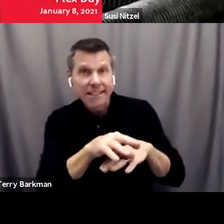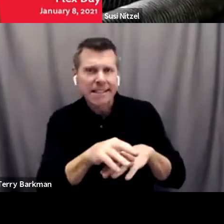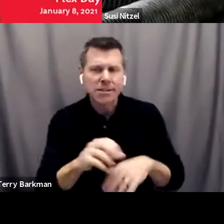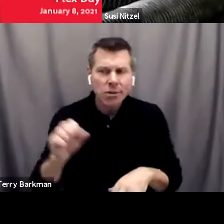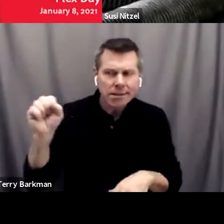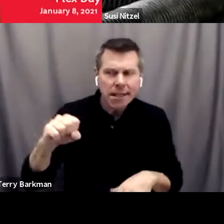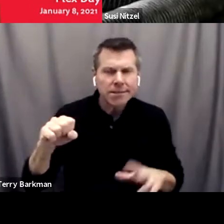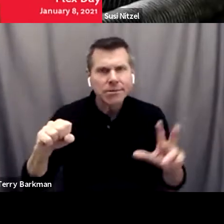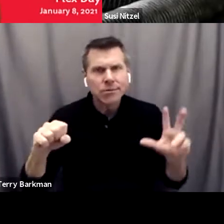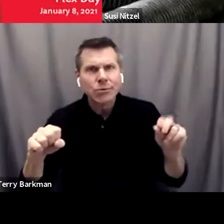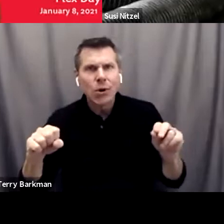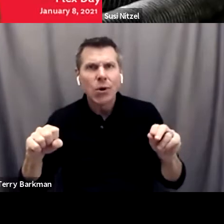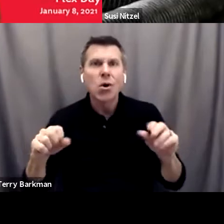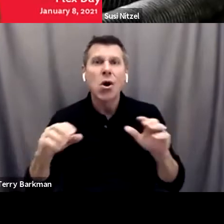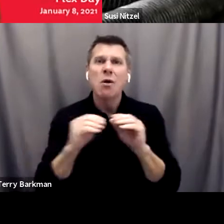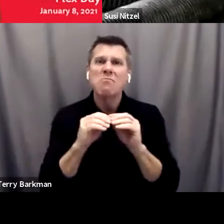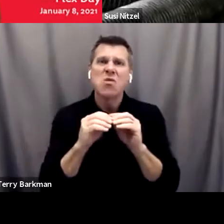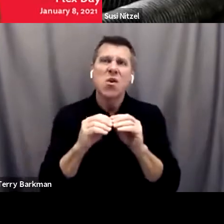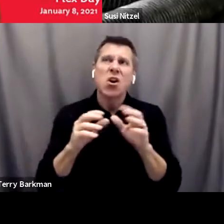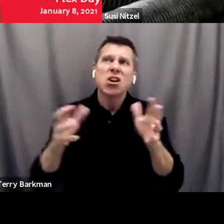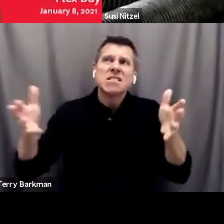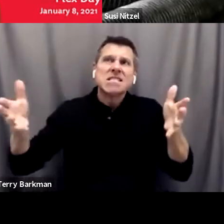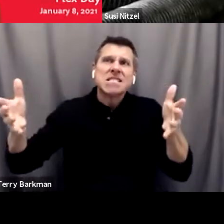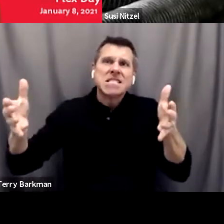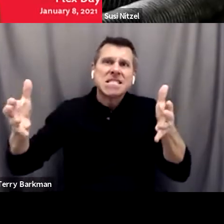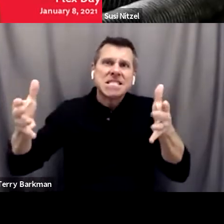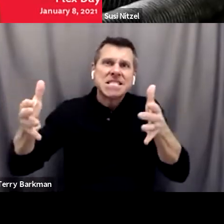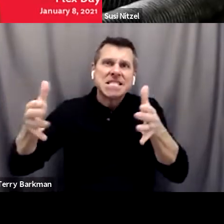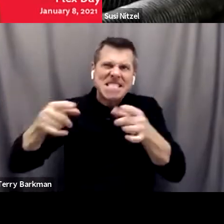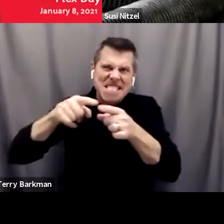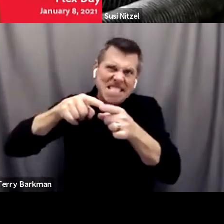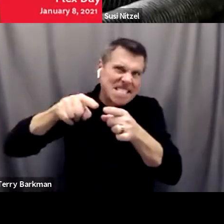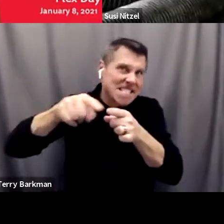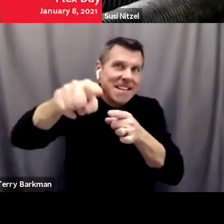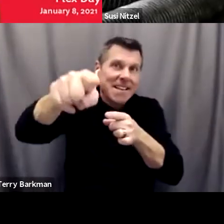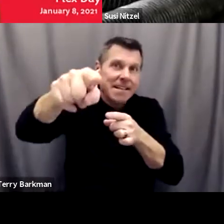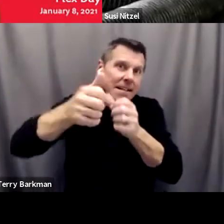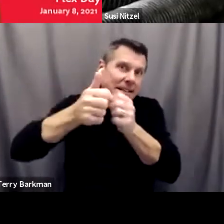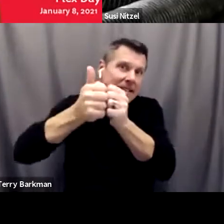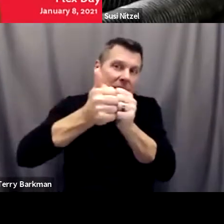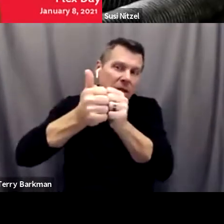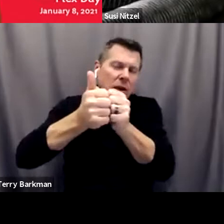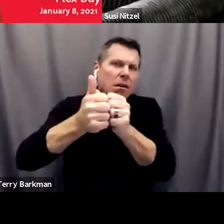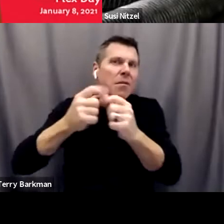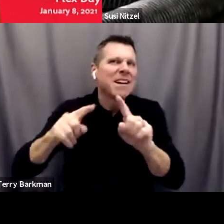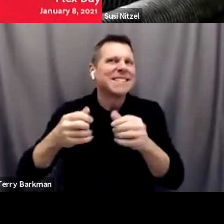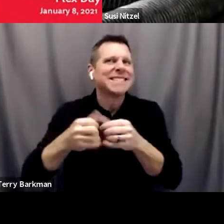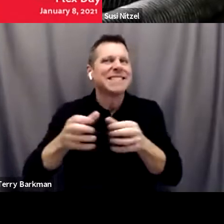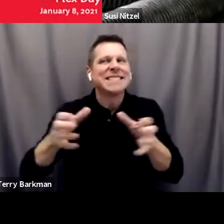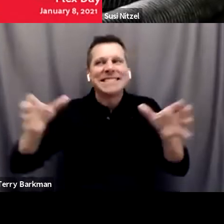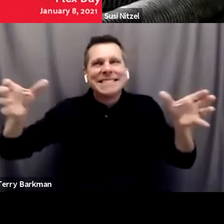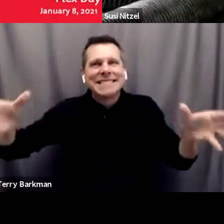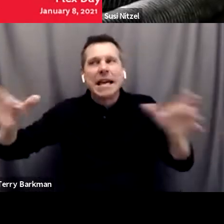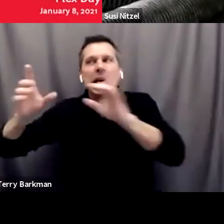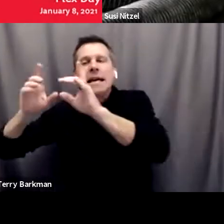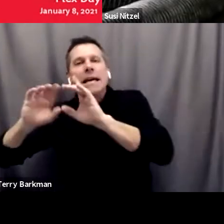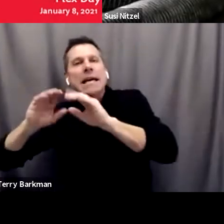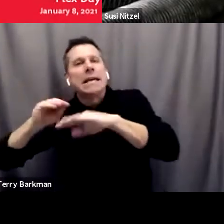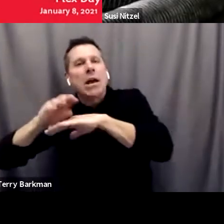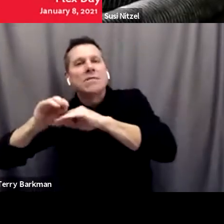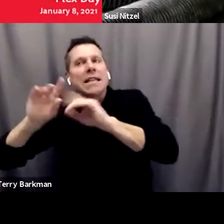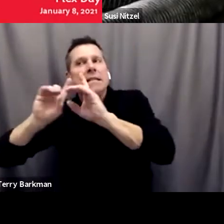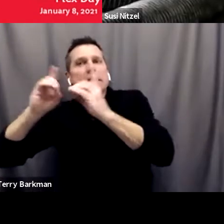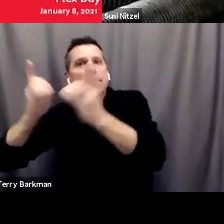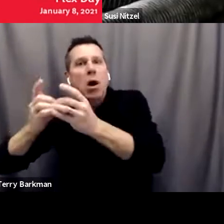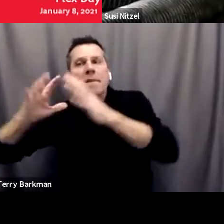know, moving towards that pathway model. But we are still maintaining our counseling department. And by adding myself and all of